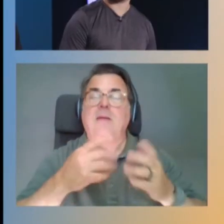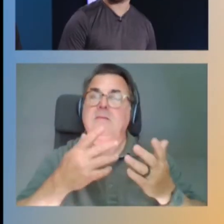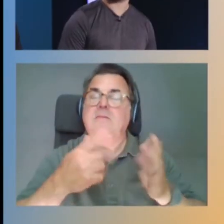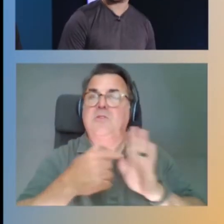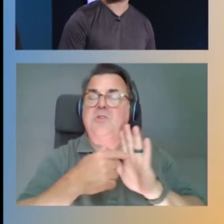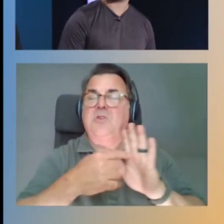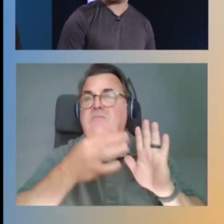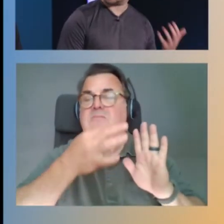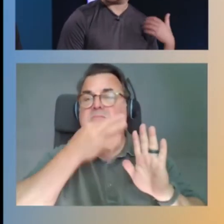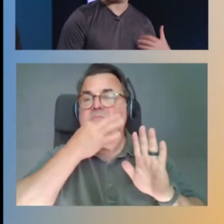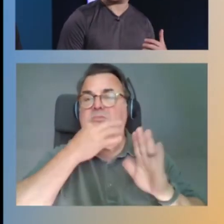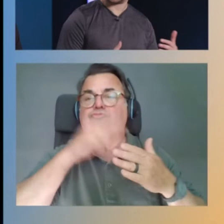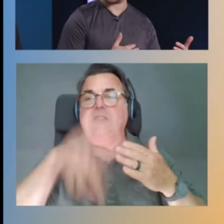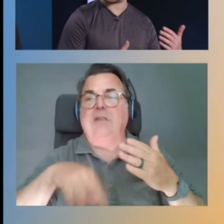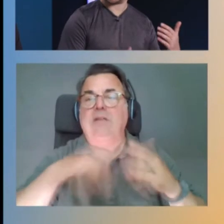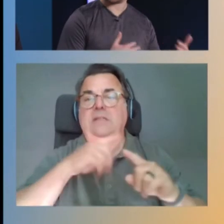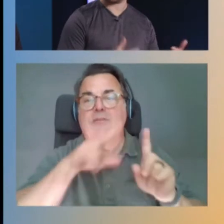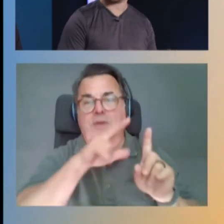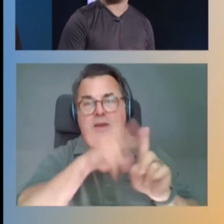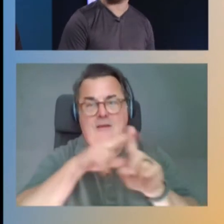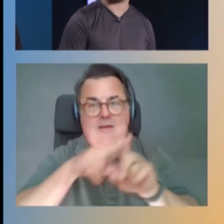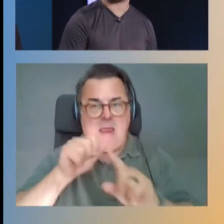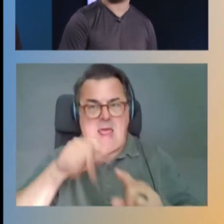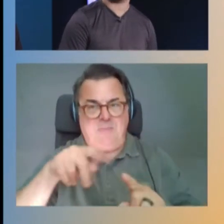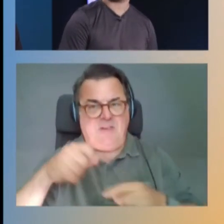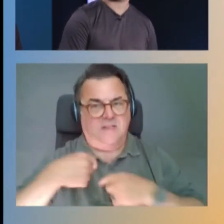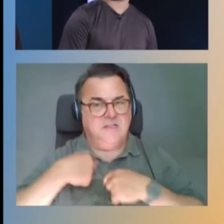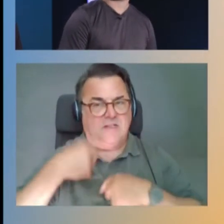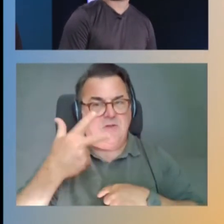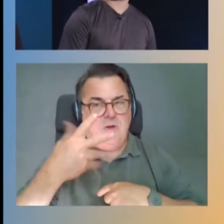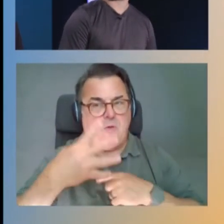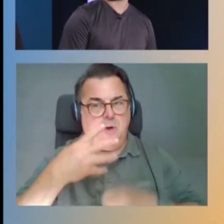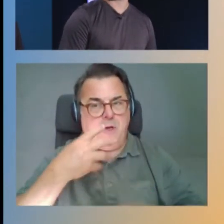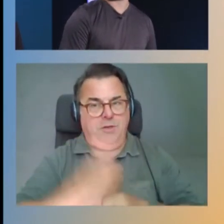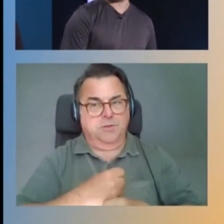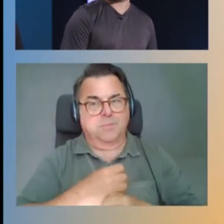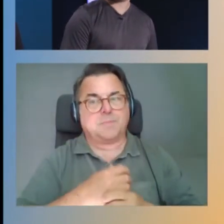of different applications in the last three, four years. It's an interesting model.